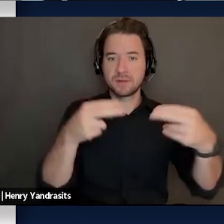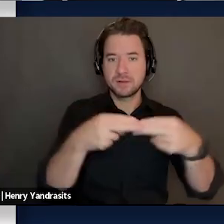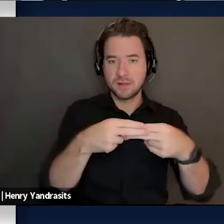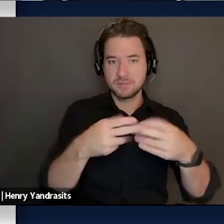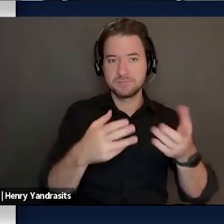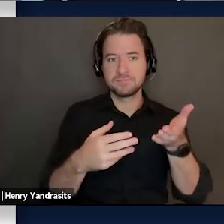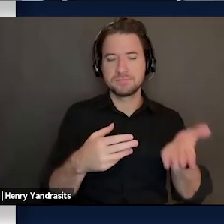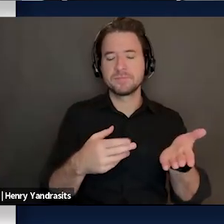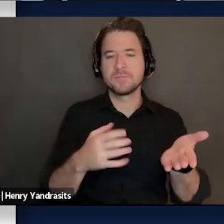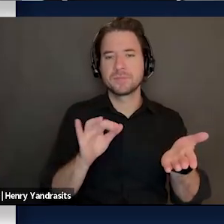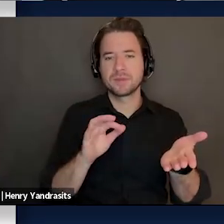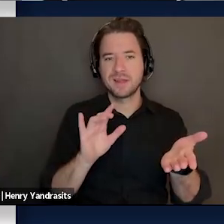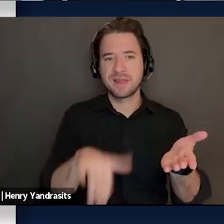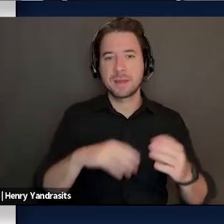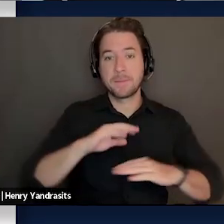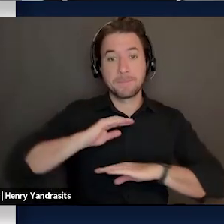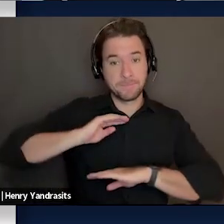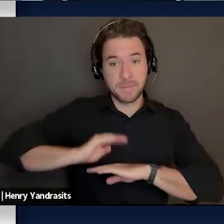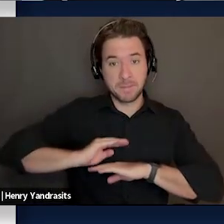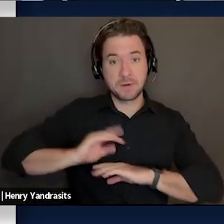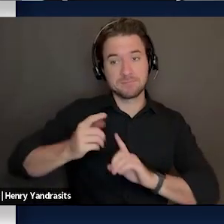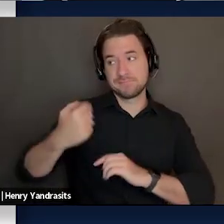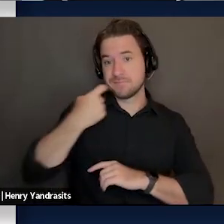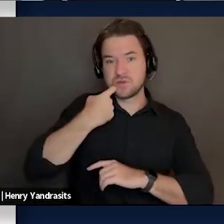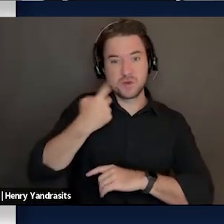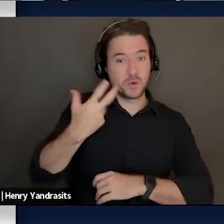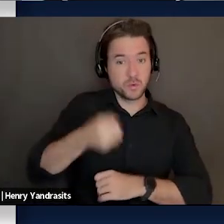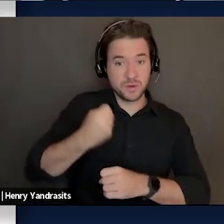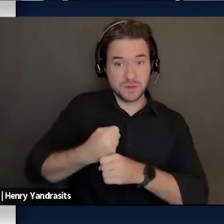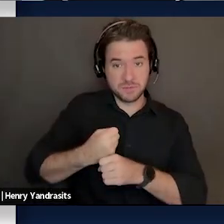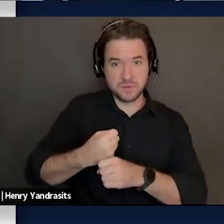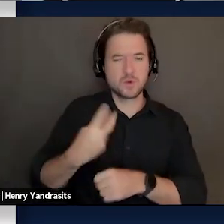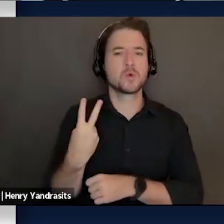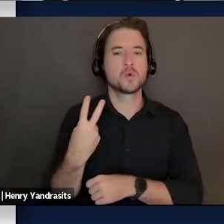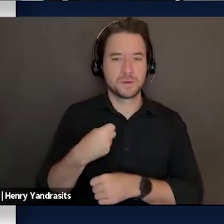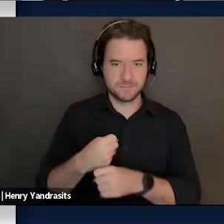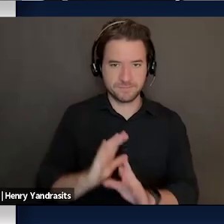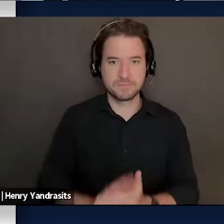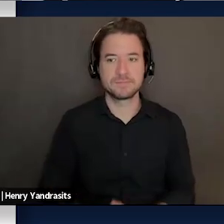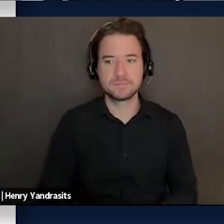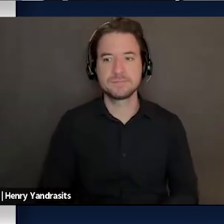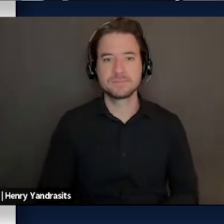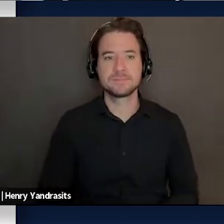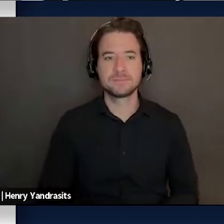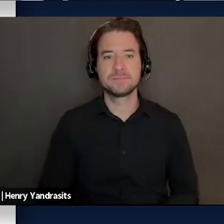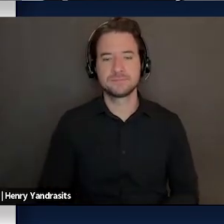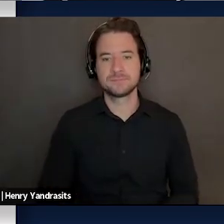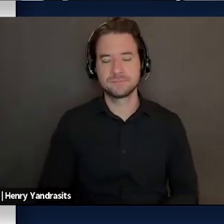This one is mammogram in the past 2 years.